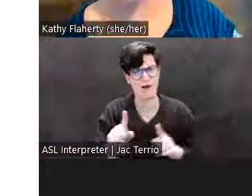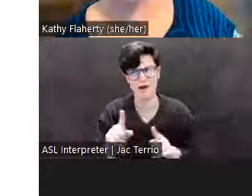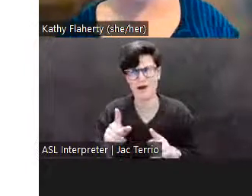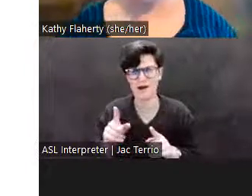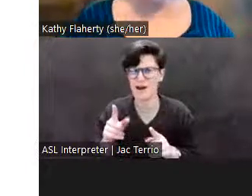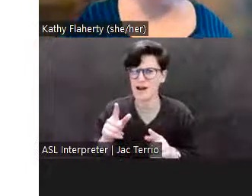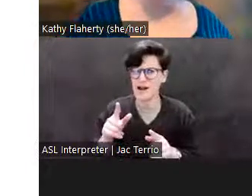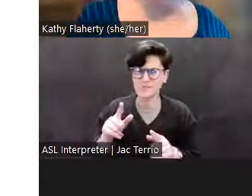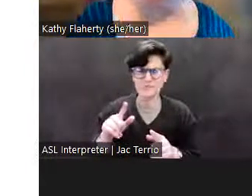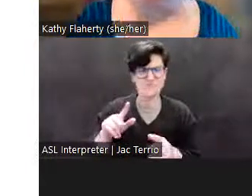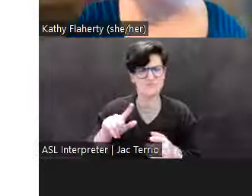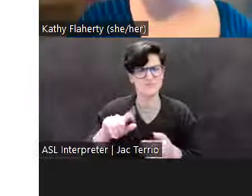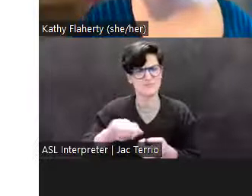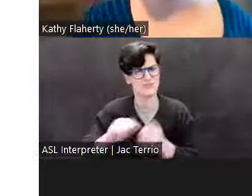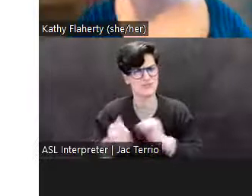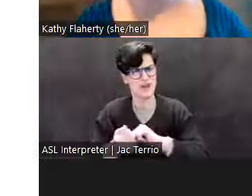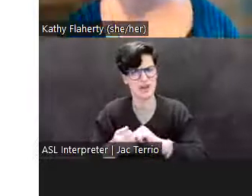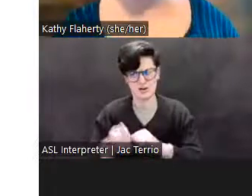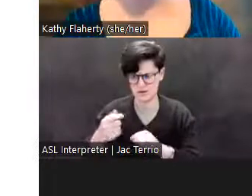safe. 15:20:33 We were able to pivot to that so